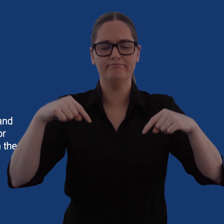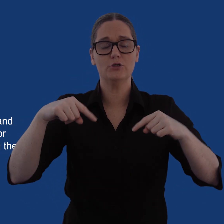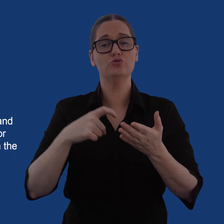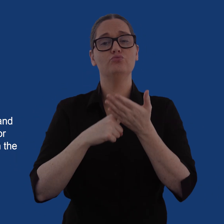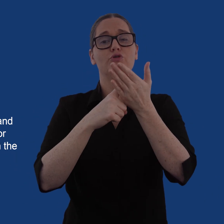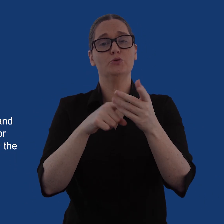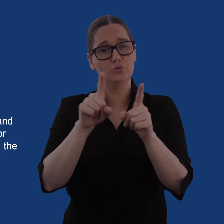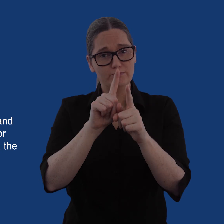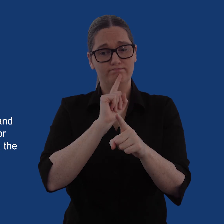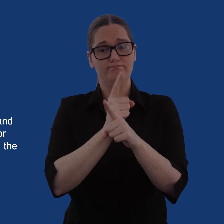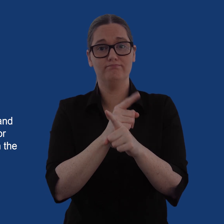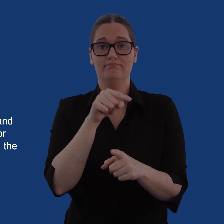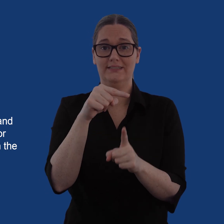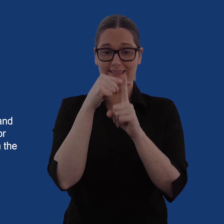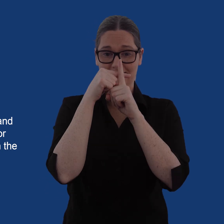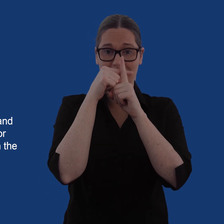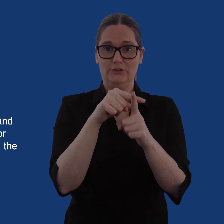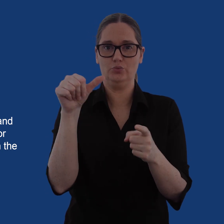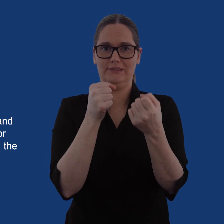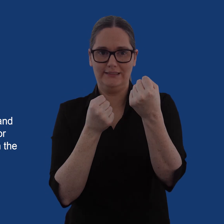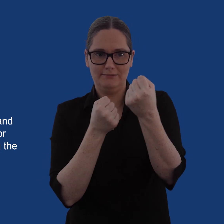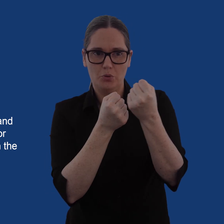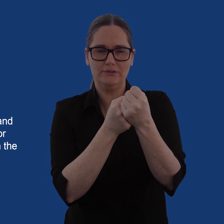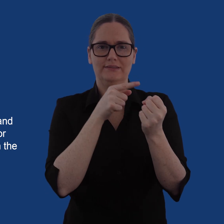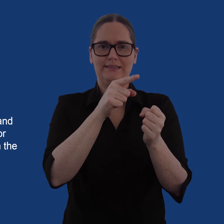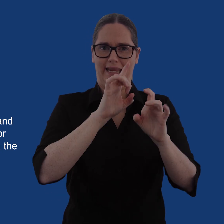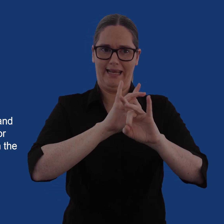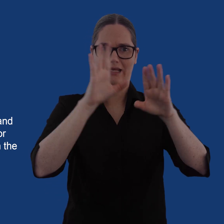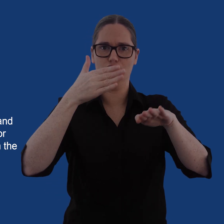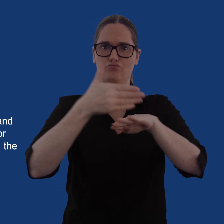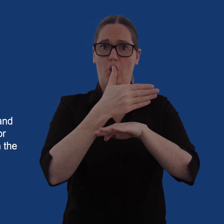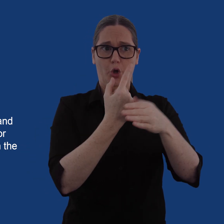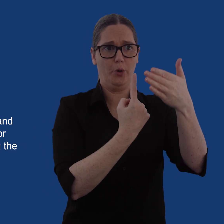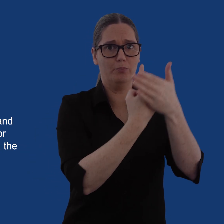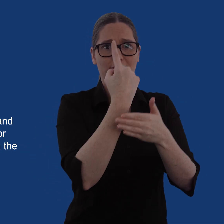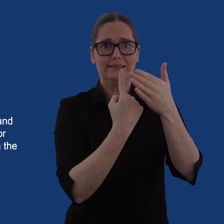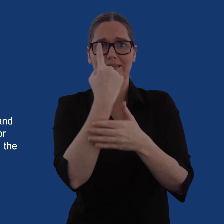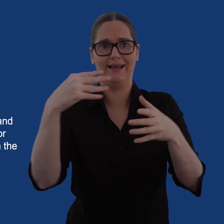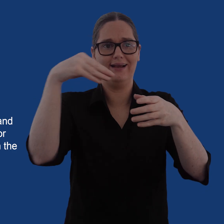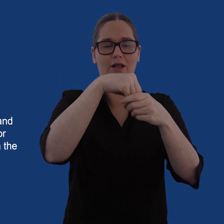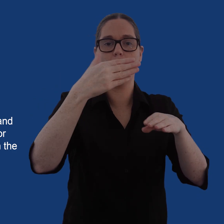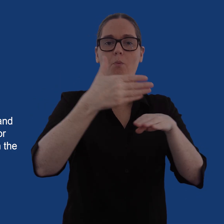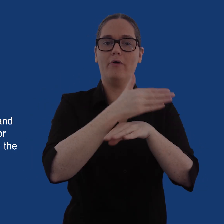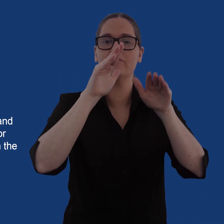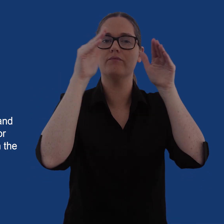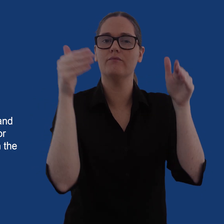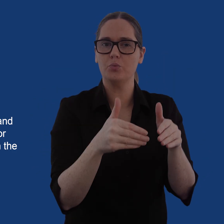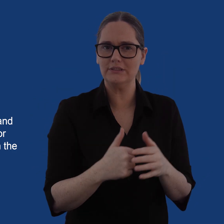The recommendation also states that targets should be supported by clear employment opportunities into the workforce.